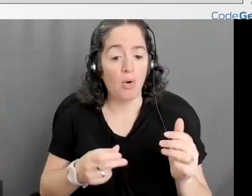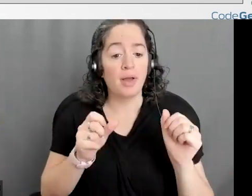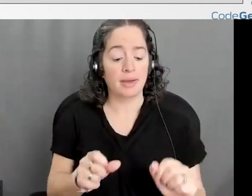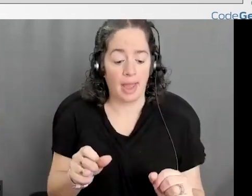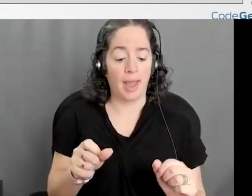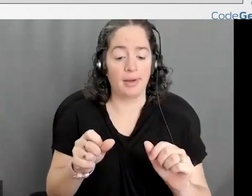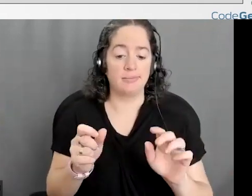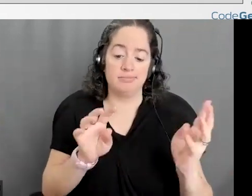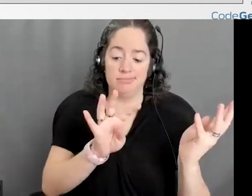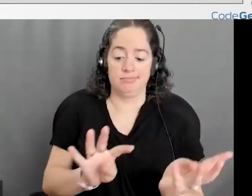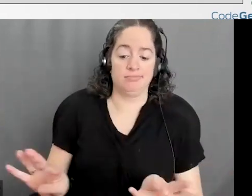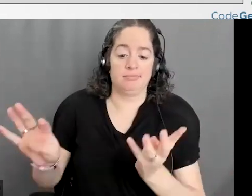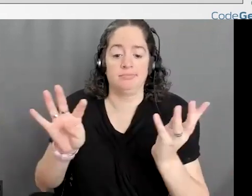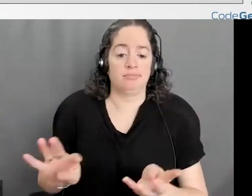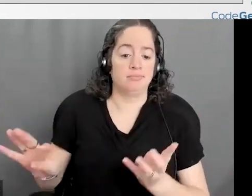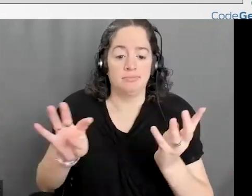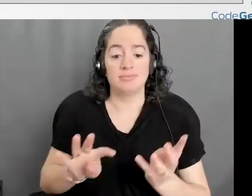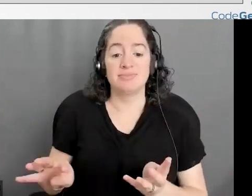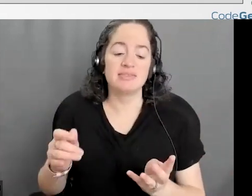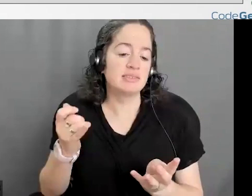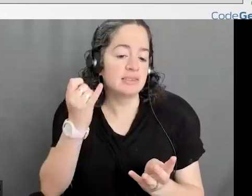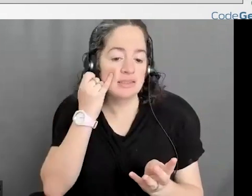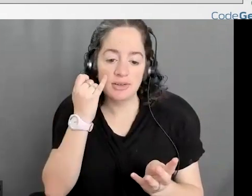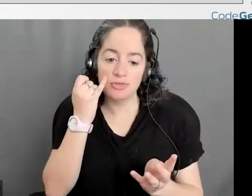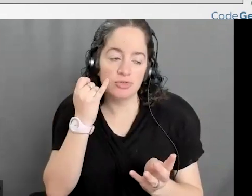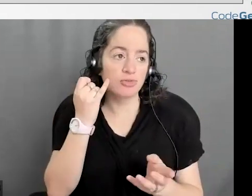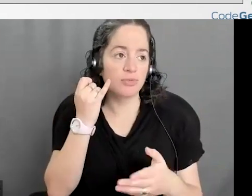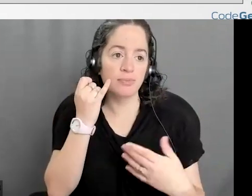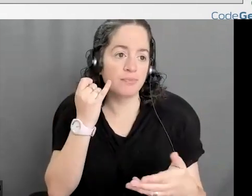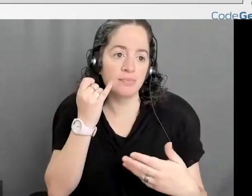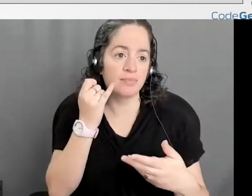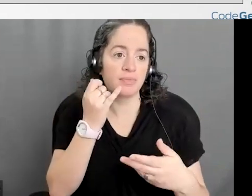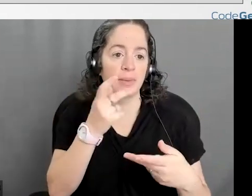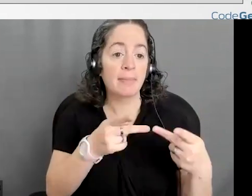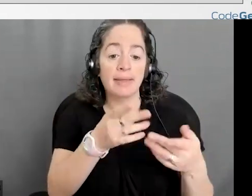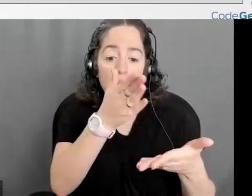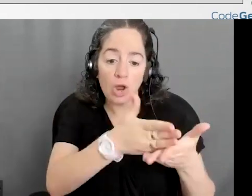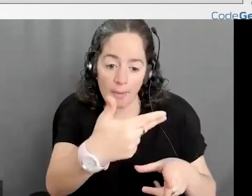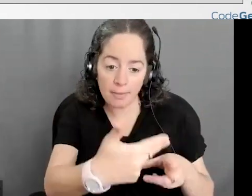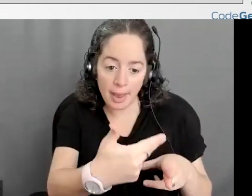If I have very long stop names, we can scroll that table on the left,